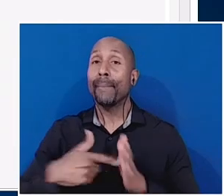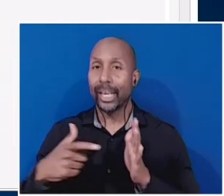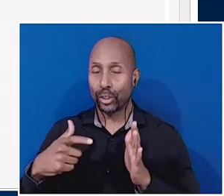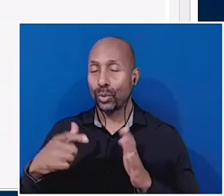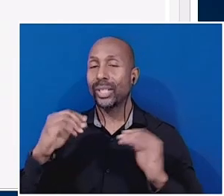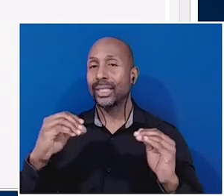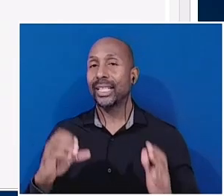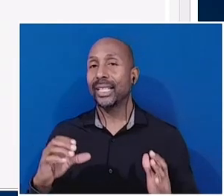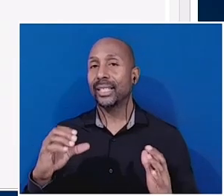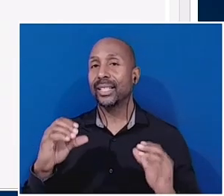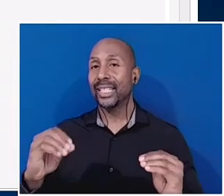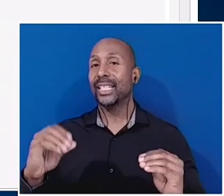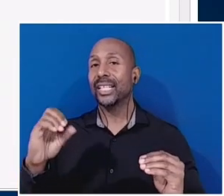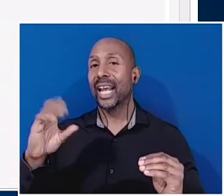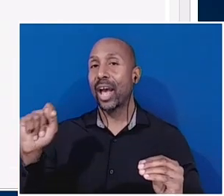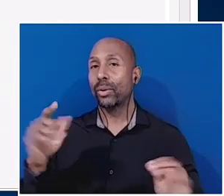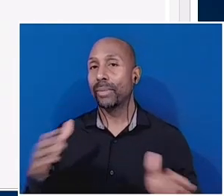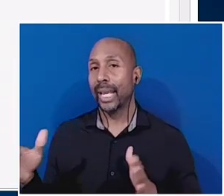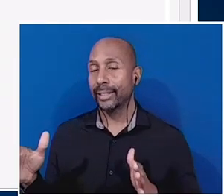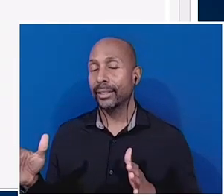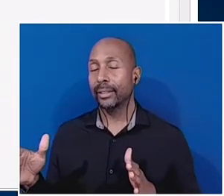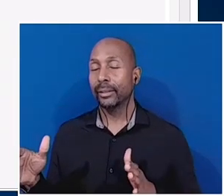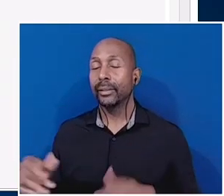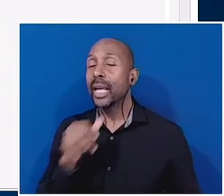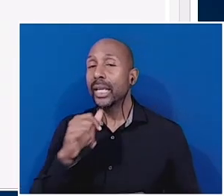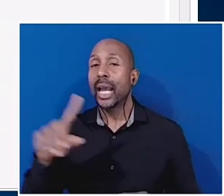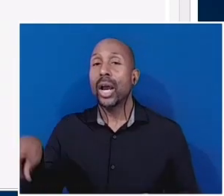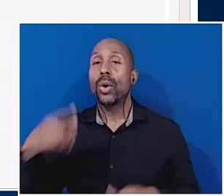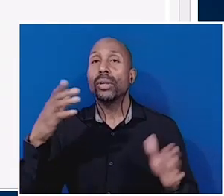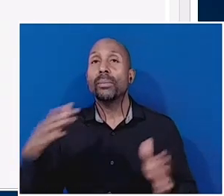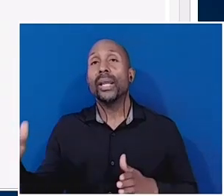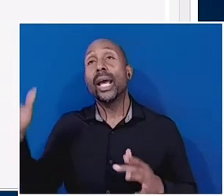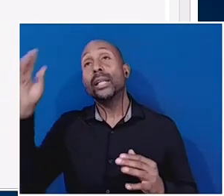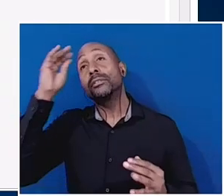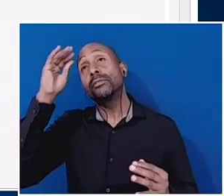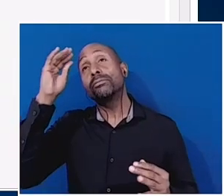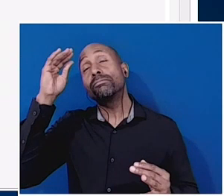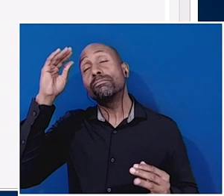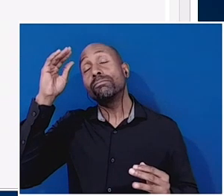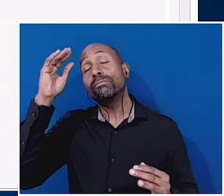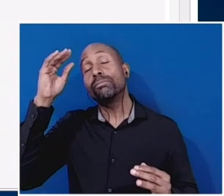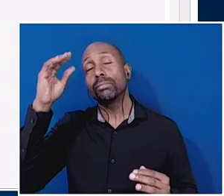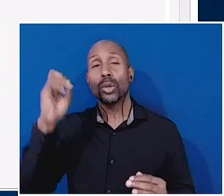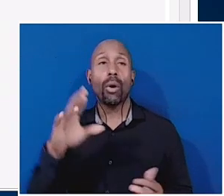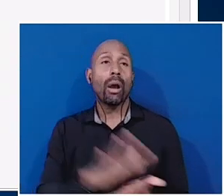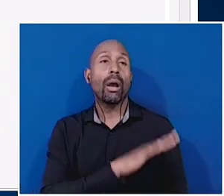And they shouldn't just be plans in somebody's head on a piece- or on a piece of paper. They should be backed up with